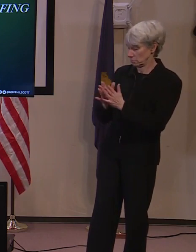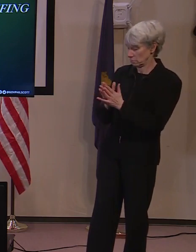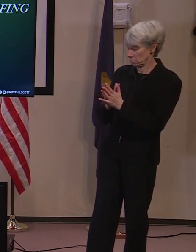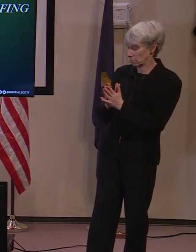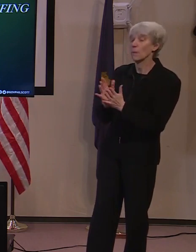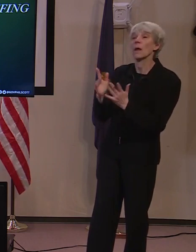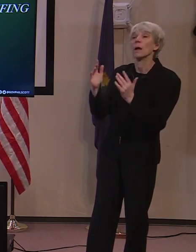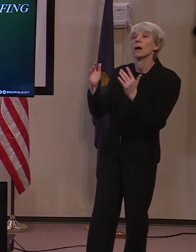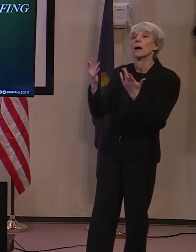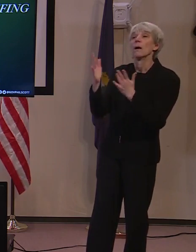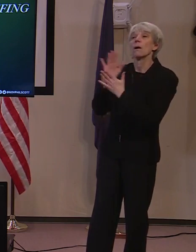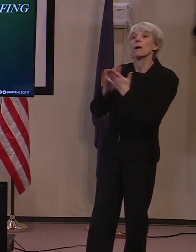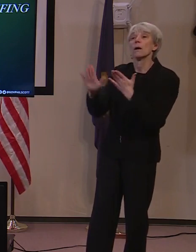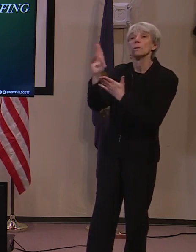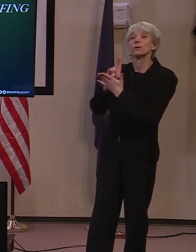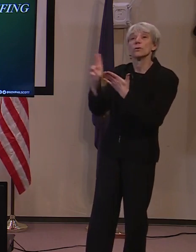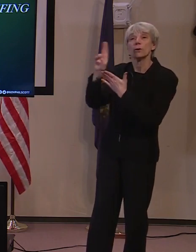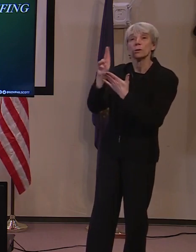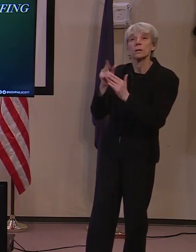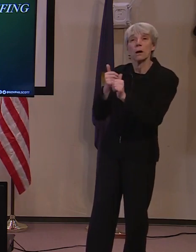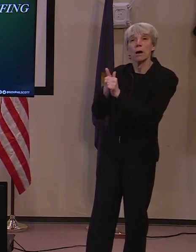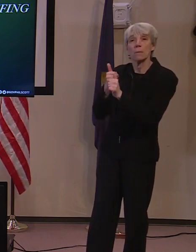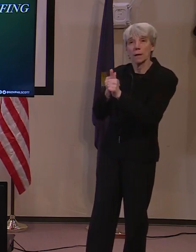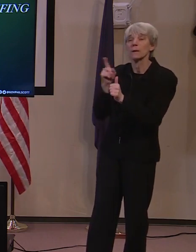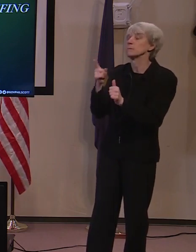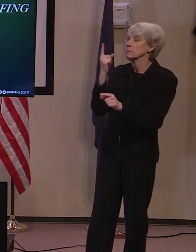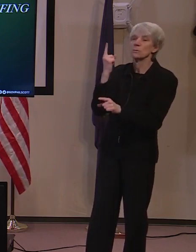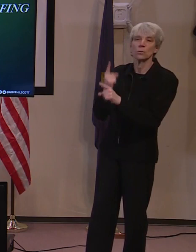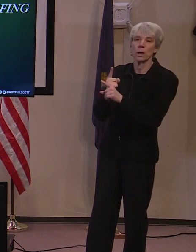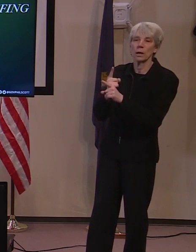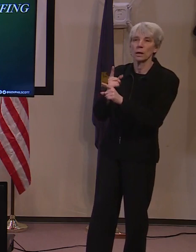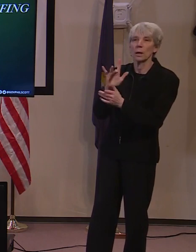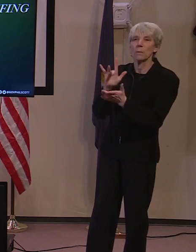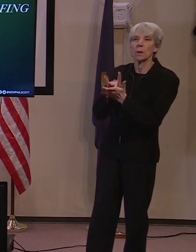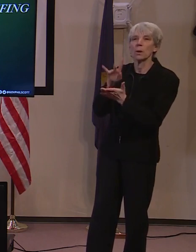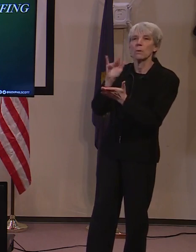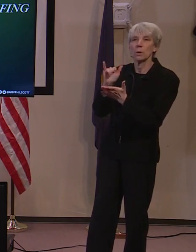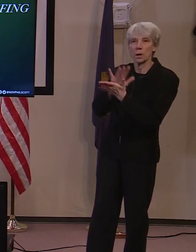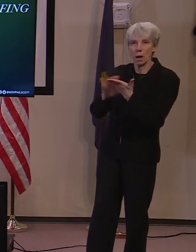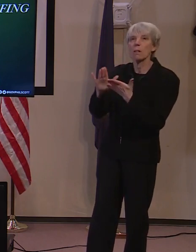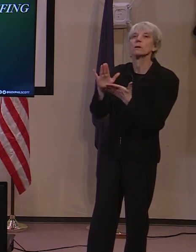education update. There was an outbreak at Middlebury College. Within a day,